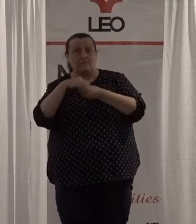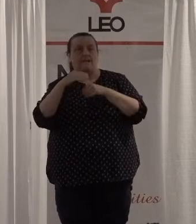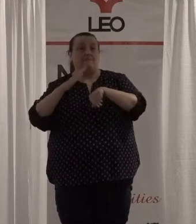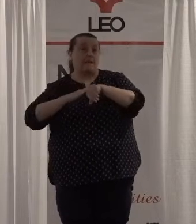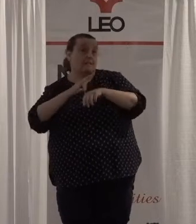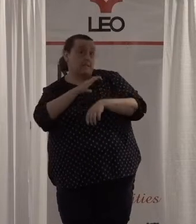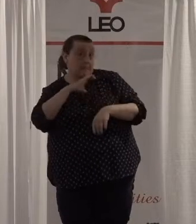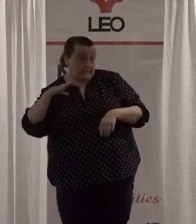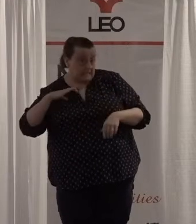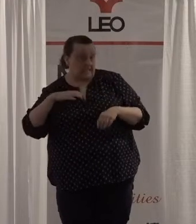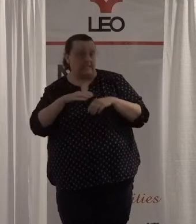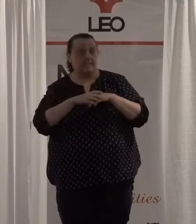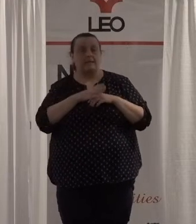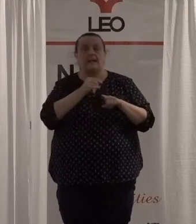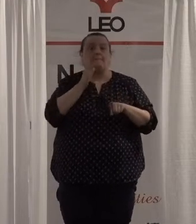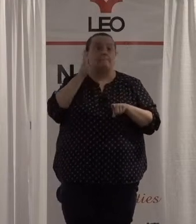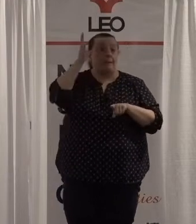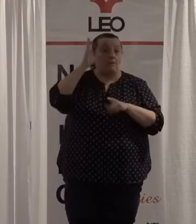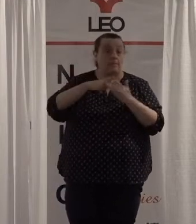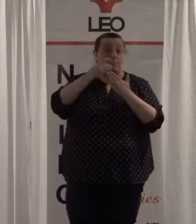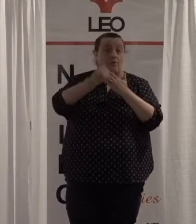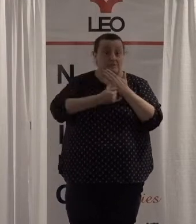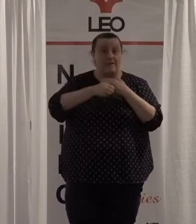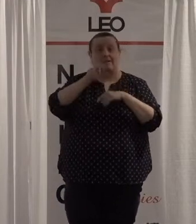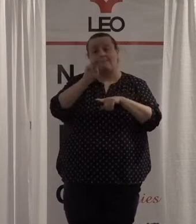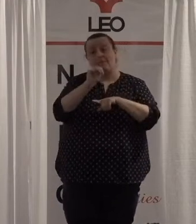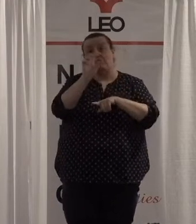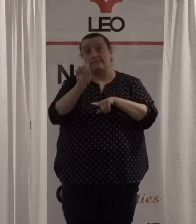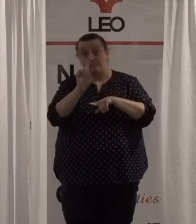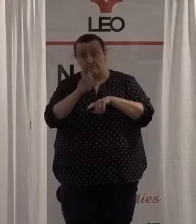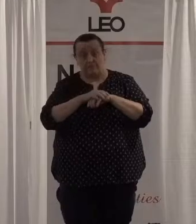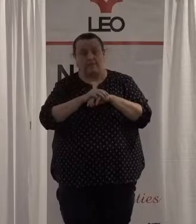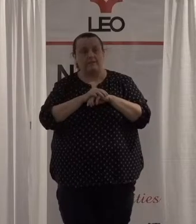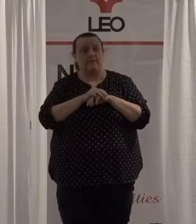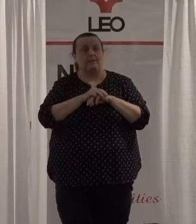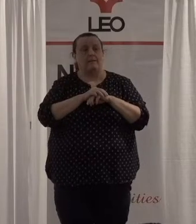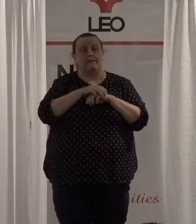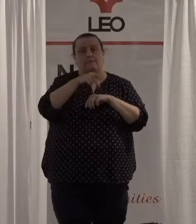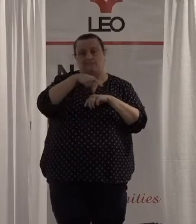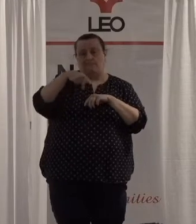AND THE PARENT PROJECT MUSCULAR DYSTROPHY PPMD